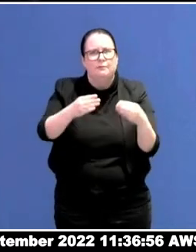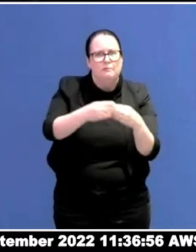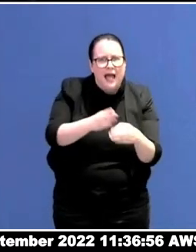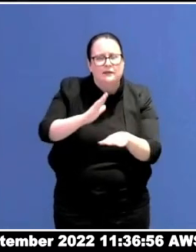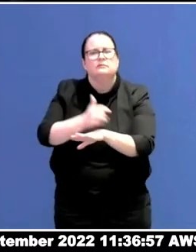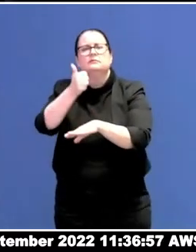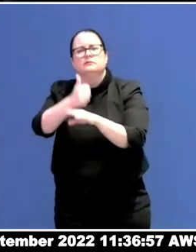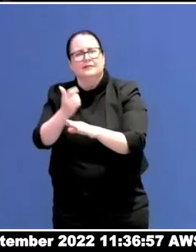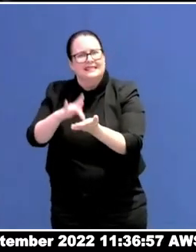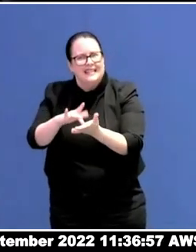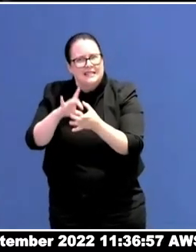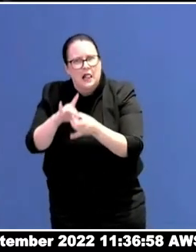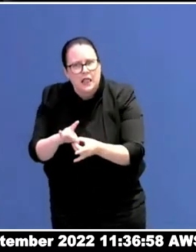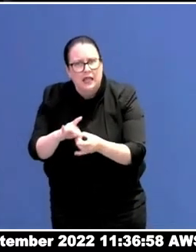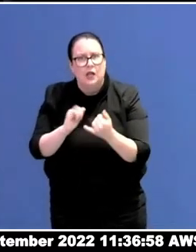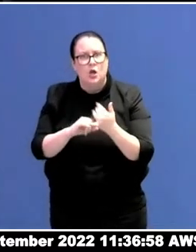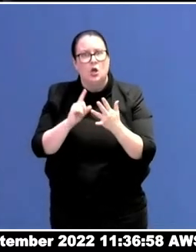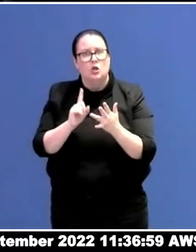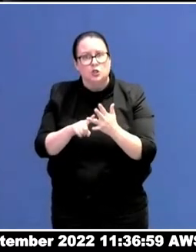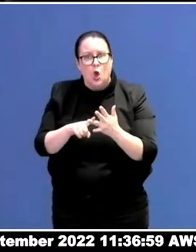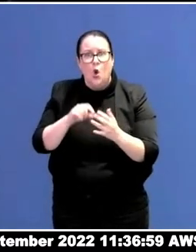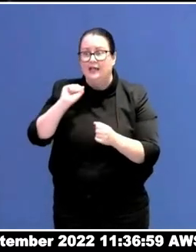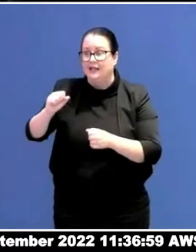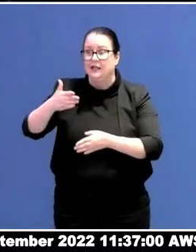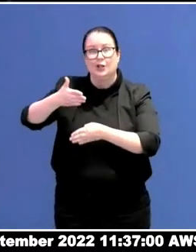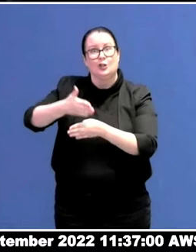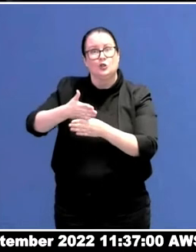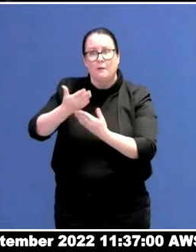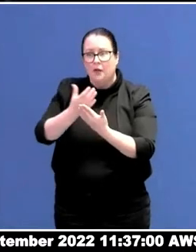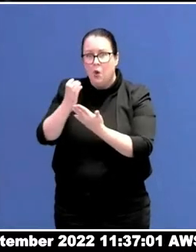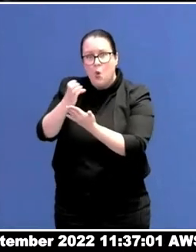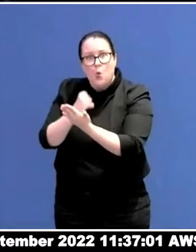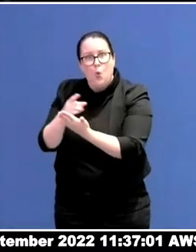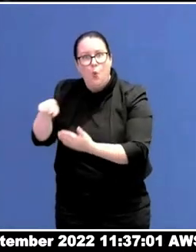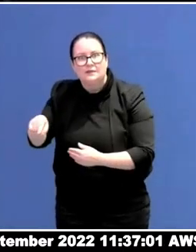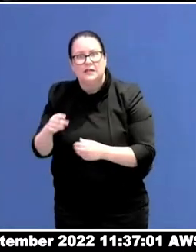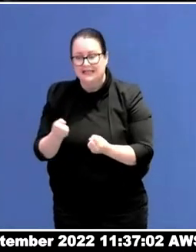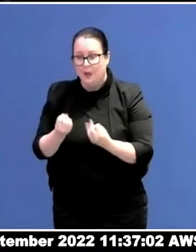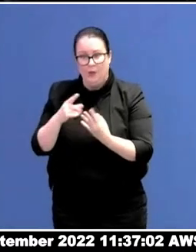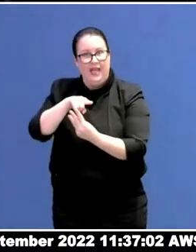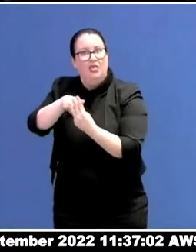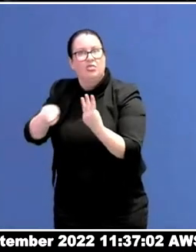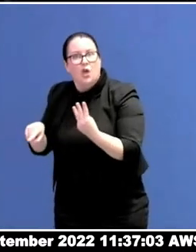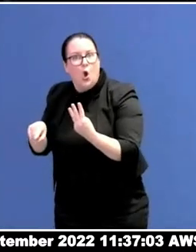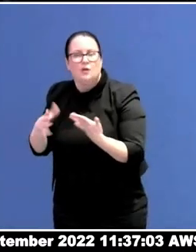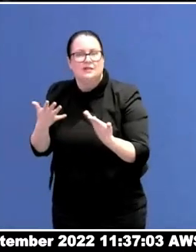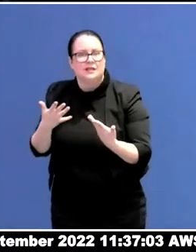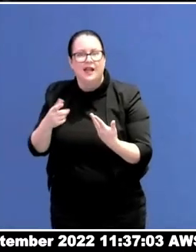ordinarily would have returned, in his words, back to prison, is now stable with his mum and he's working.